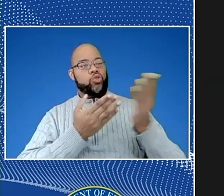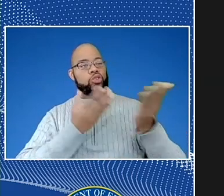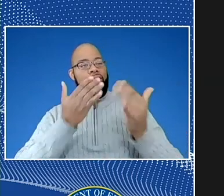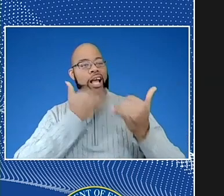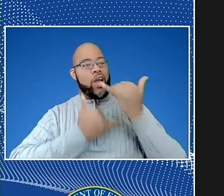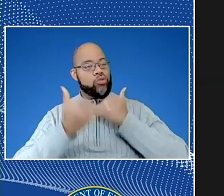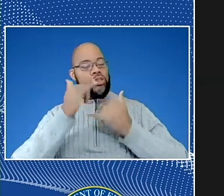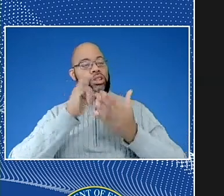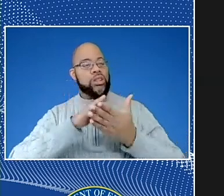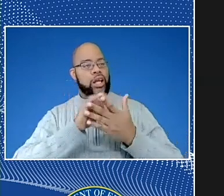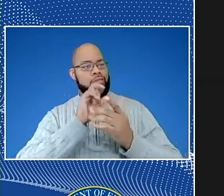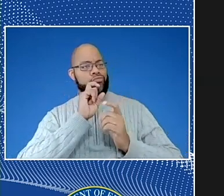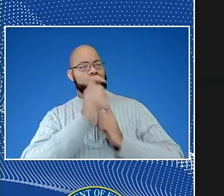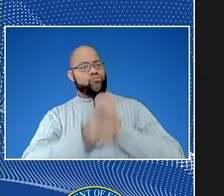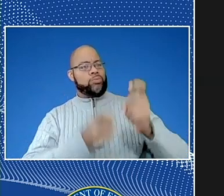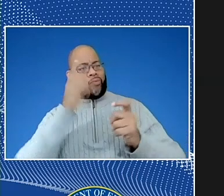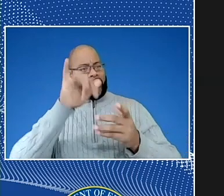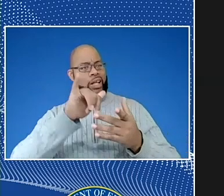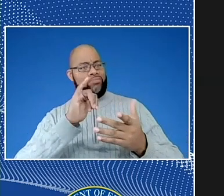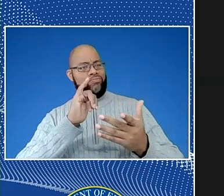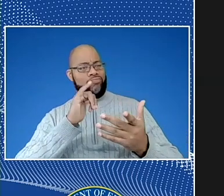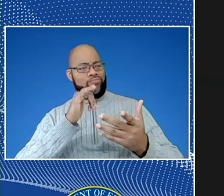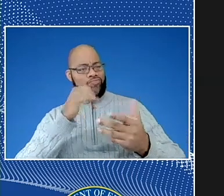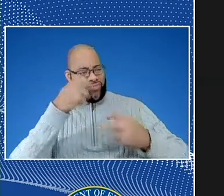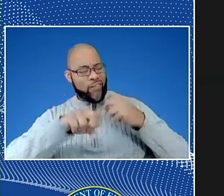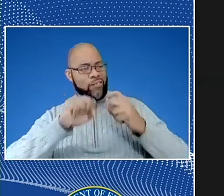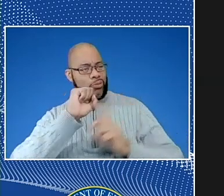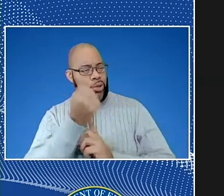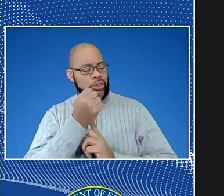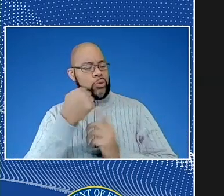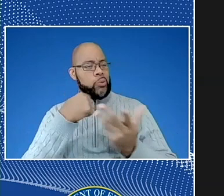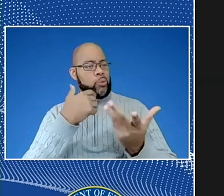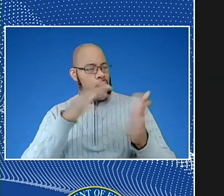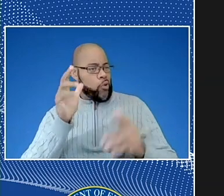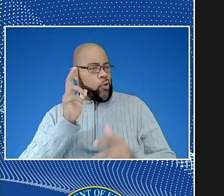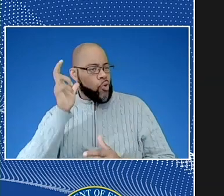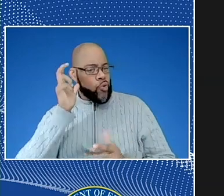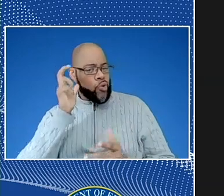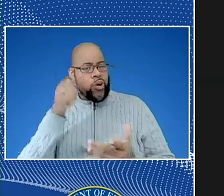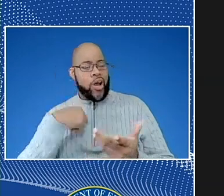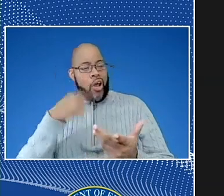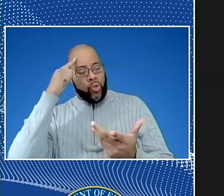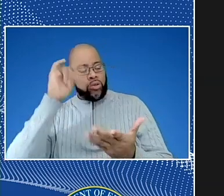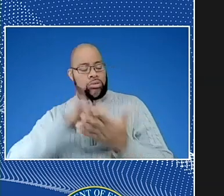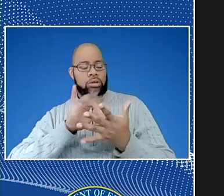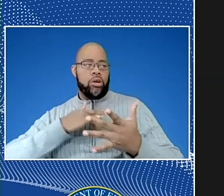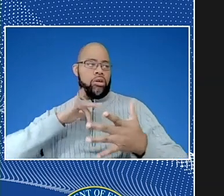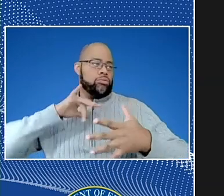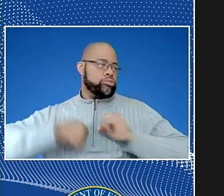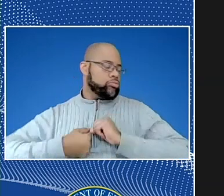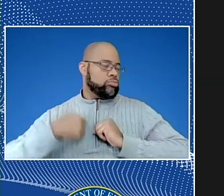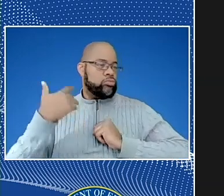to the hardship as we heard through the what I thought was devastating testimony